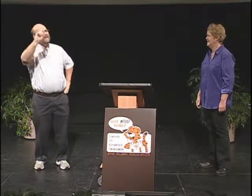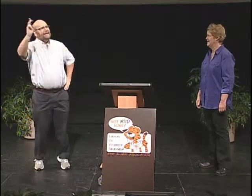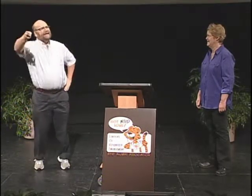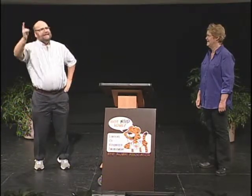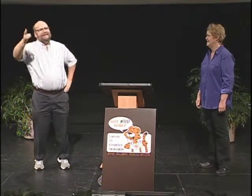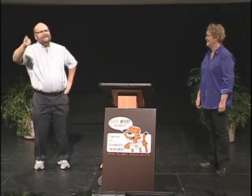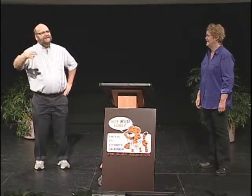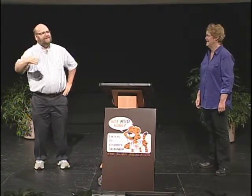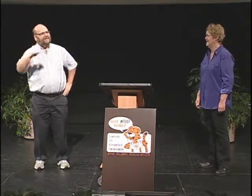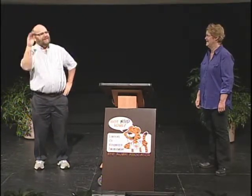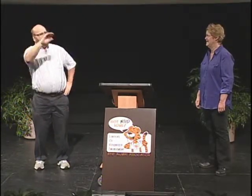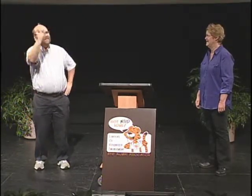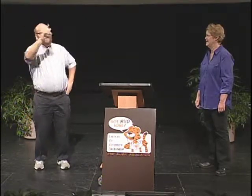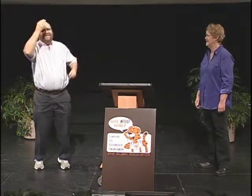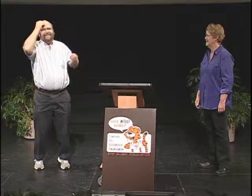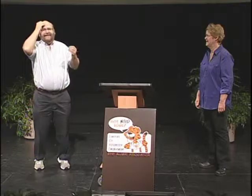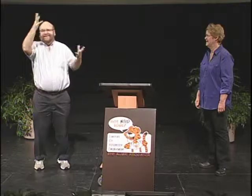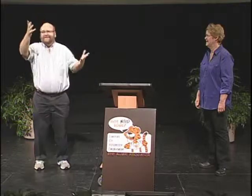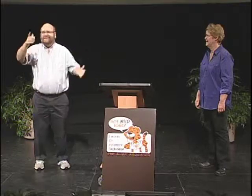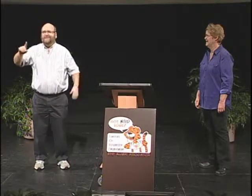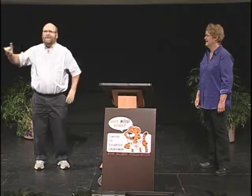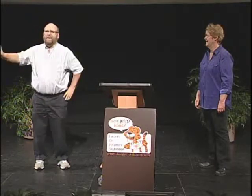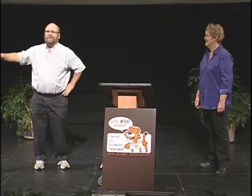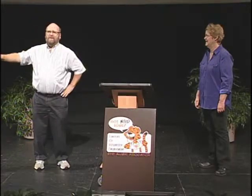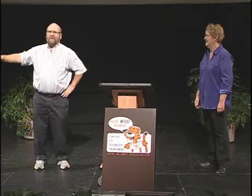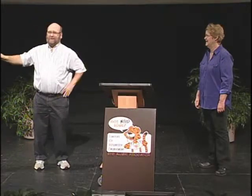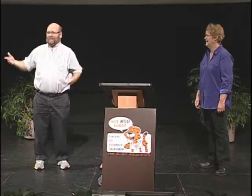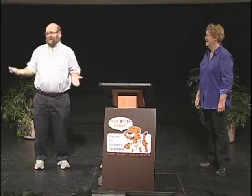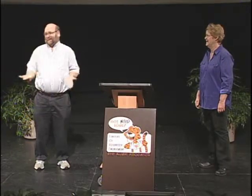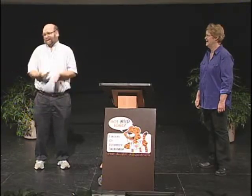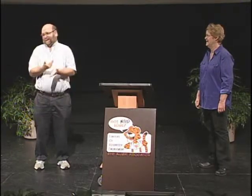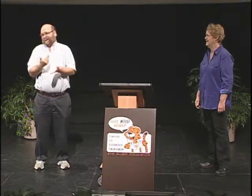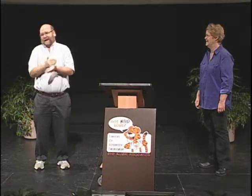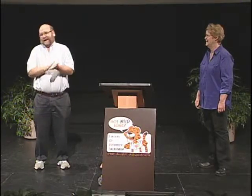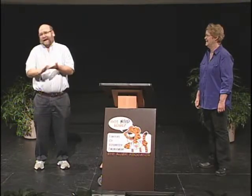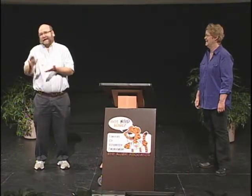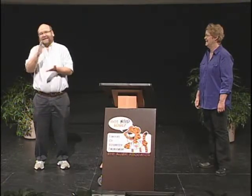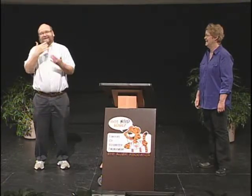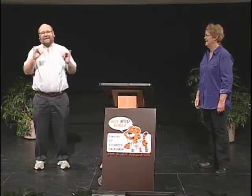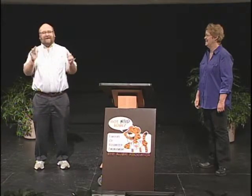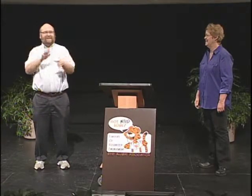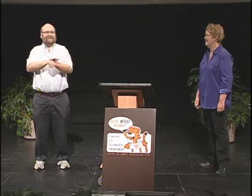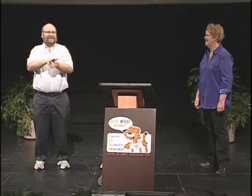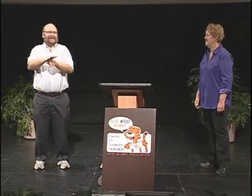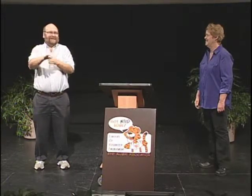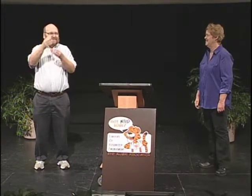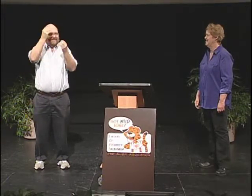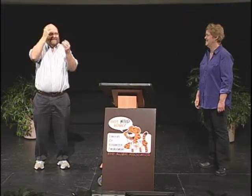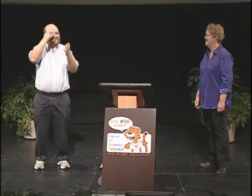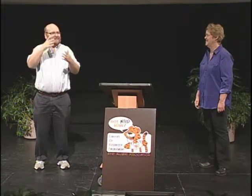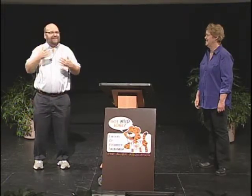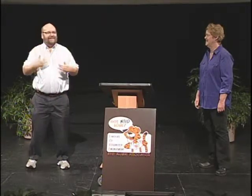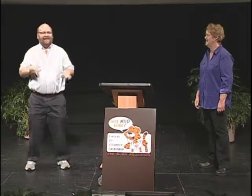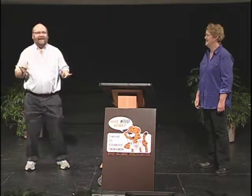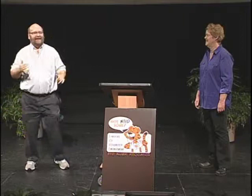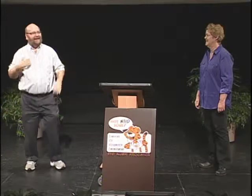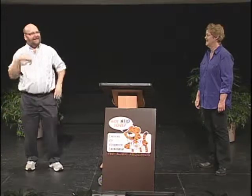When NTID was young, we talk about, Where's the information? And people would say, "We have a lot of information,